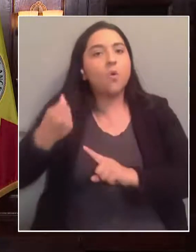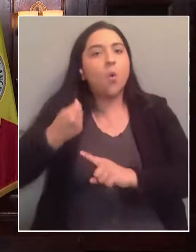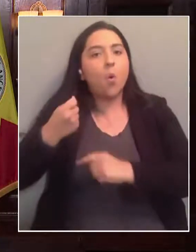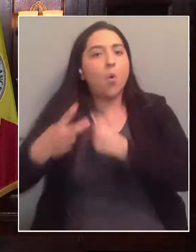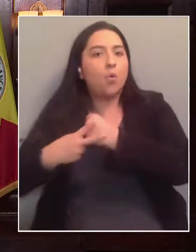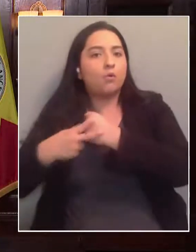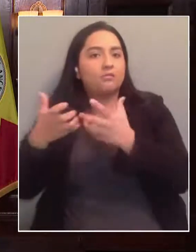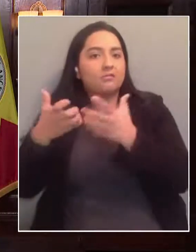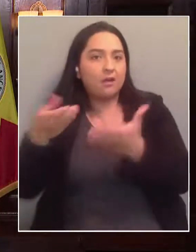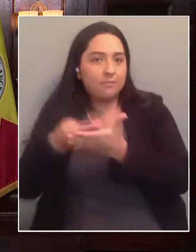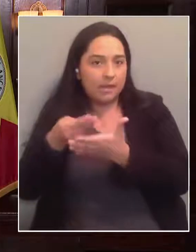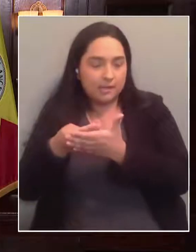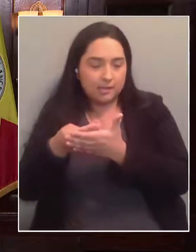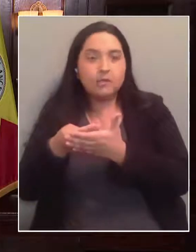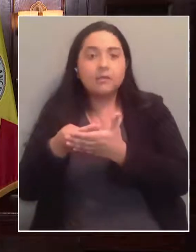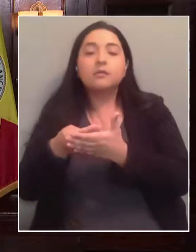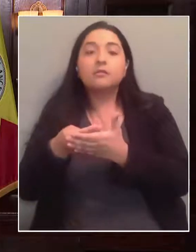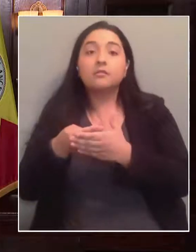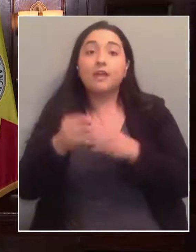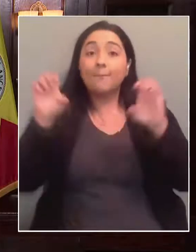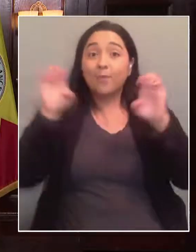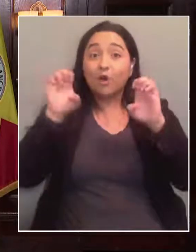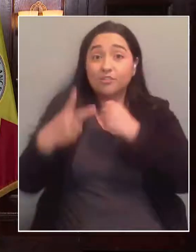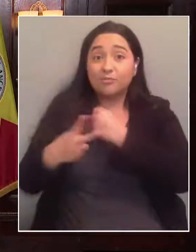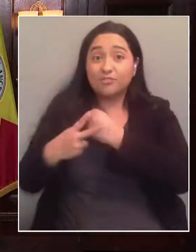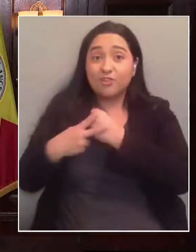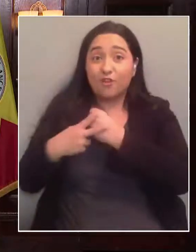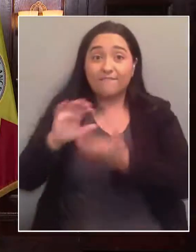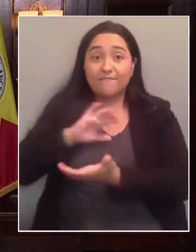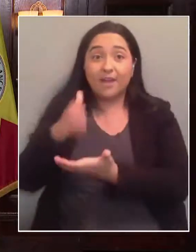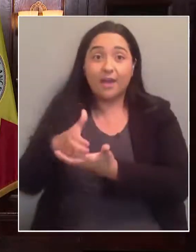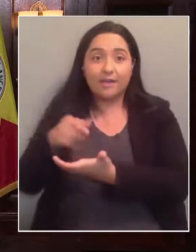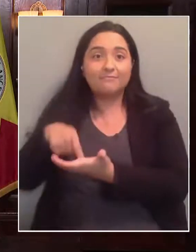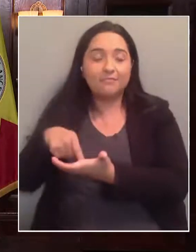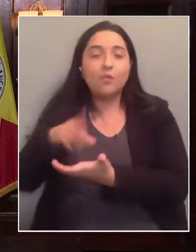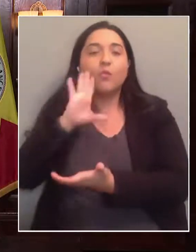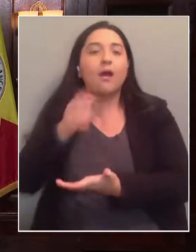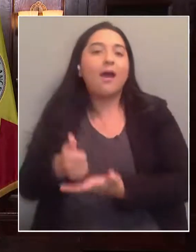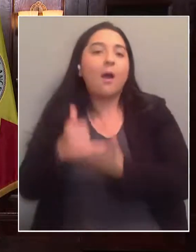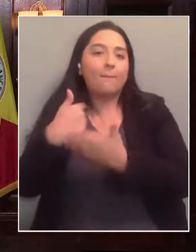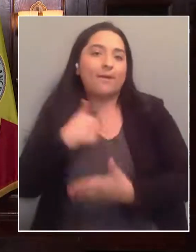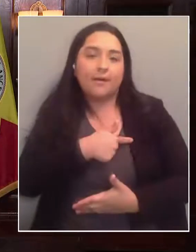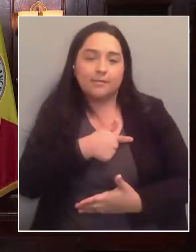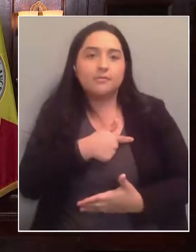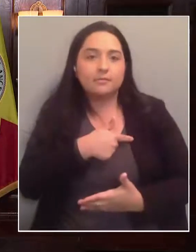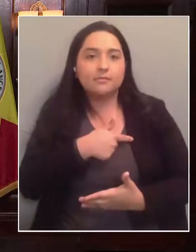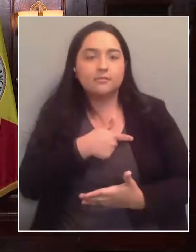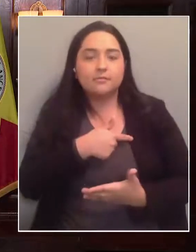WE'RE GOING TO SPEND 100% OUT OF OUR EMERGENCY FUND BUT THAT WILL HELP US NOT MAKE AS DEEP CUTS.